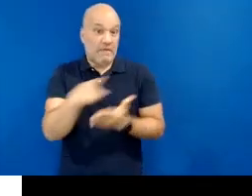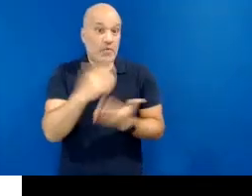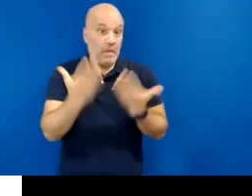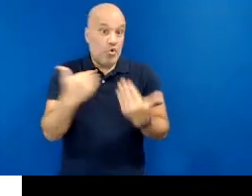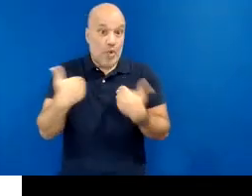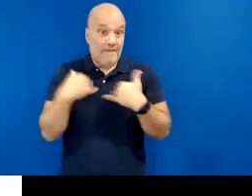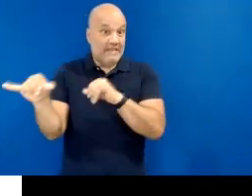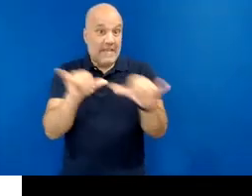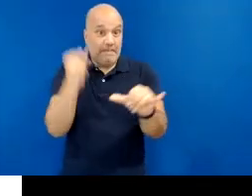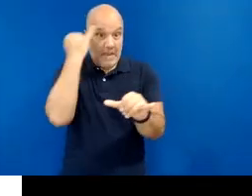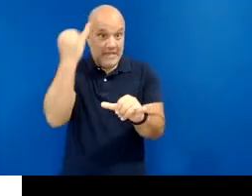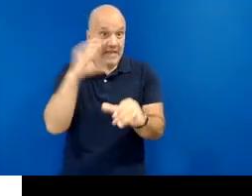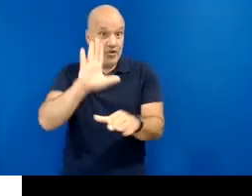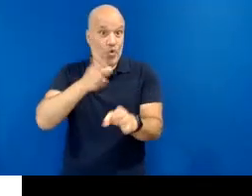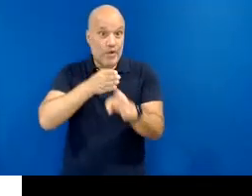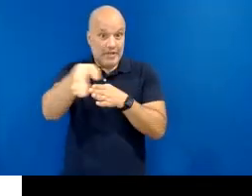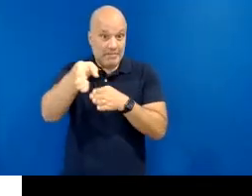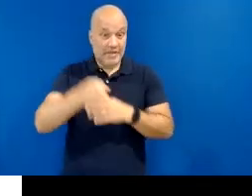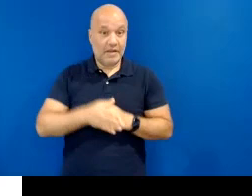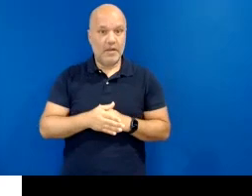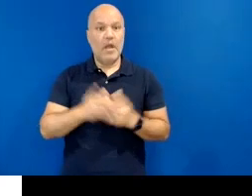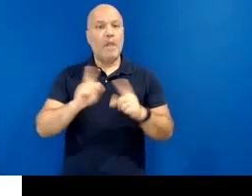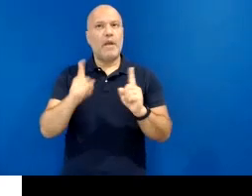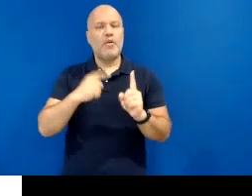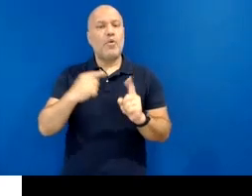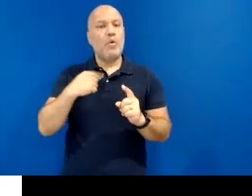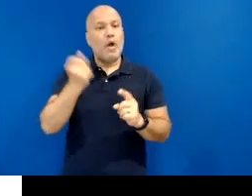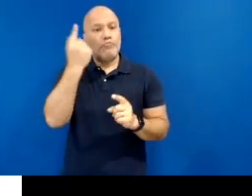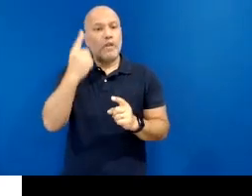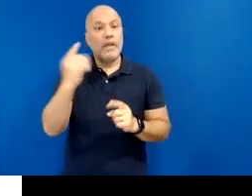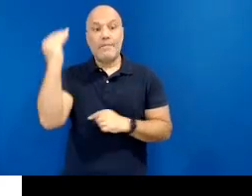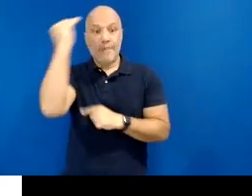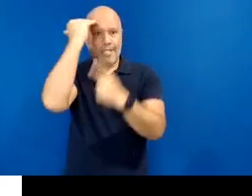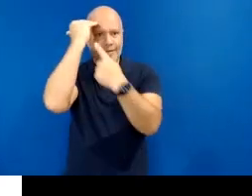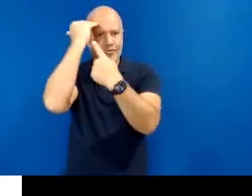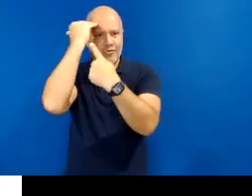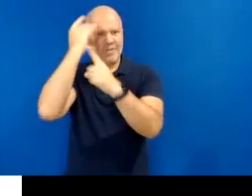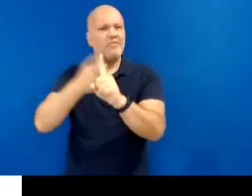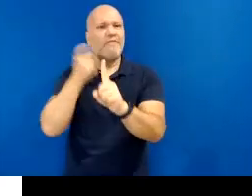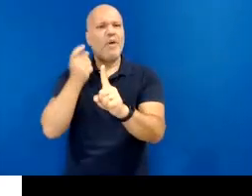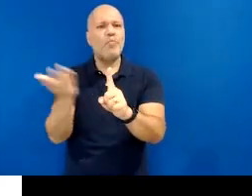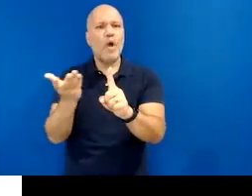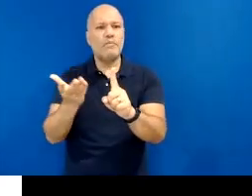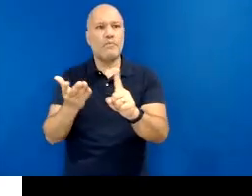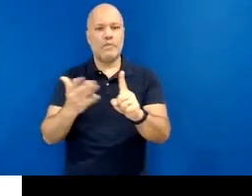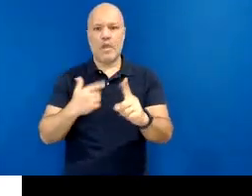is that knowledge is constructed from the world around us. So as instructors, right,